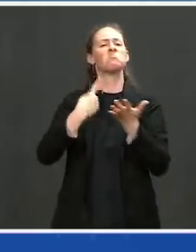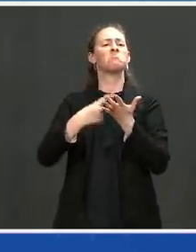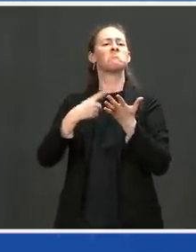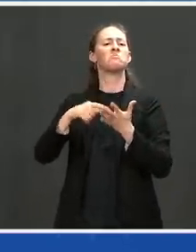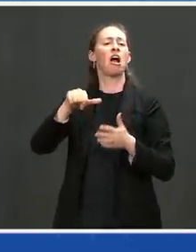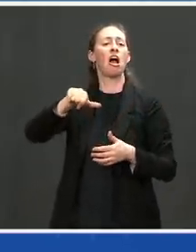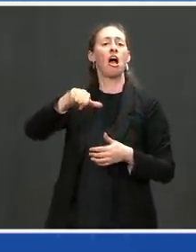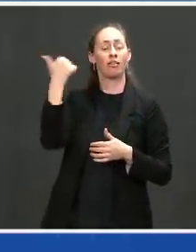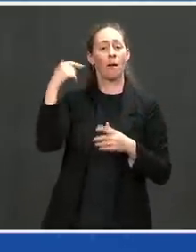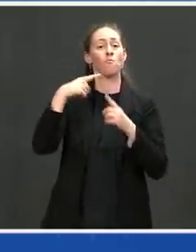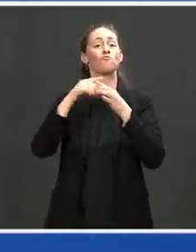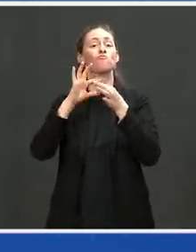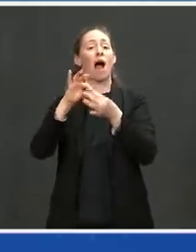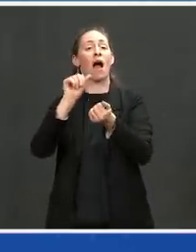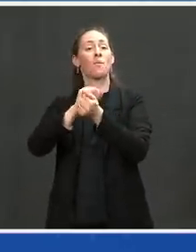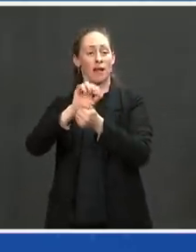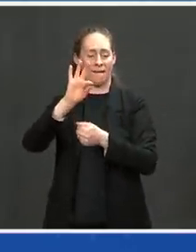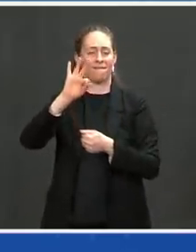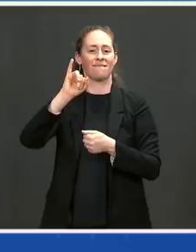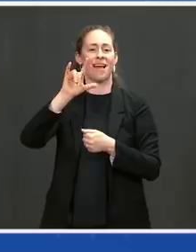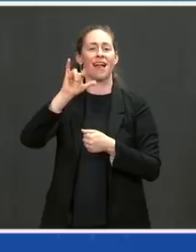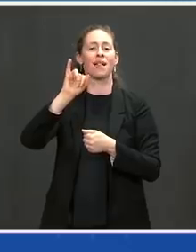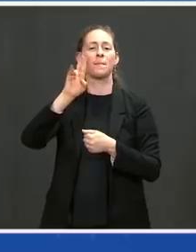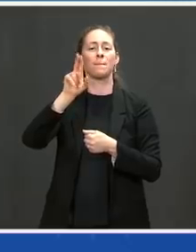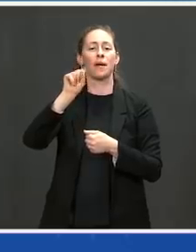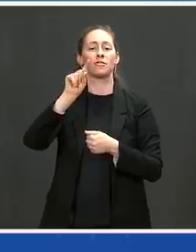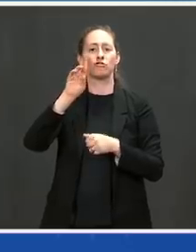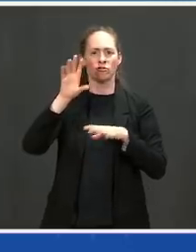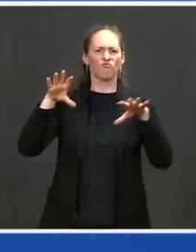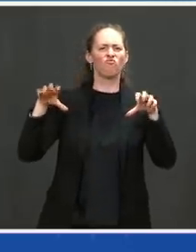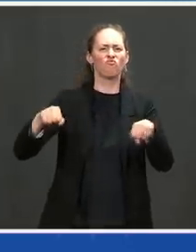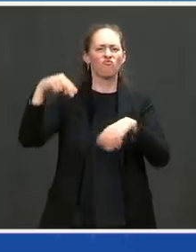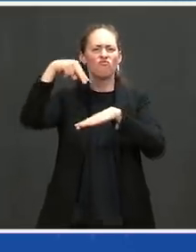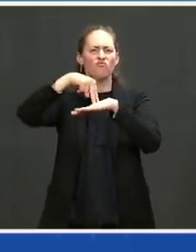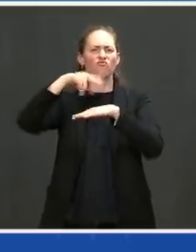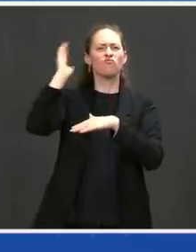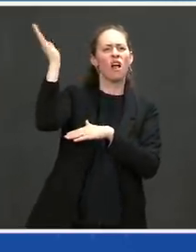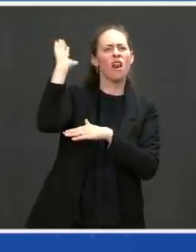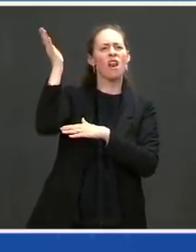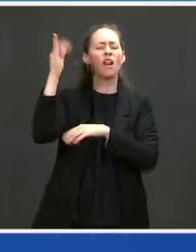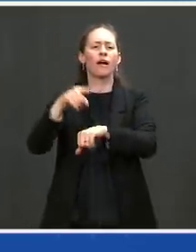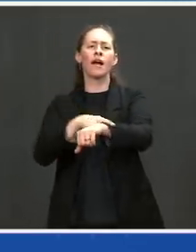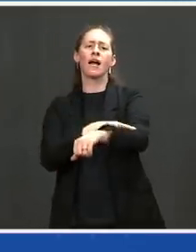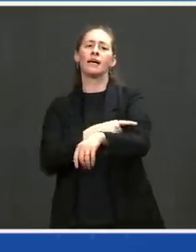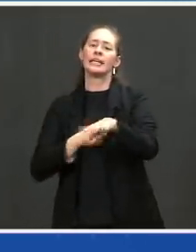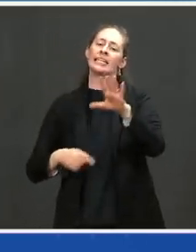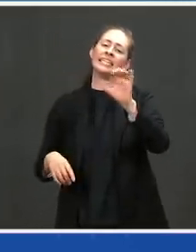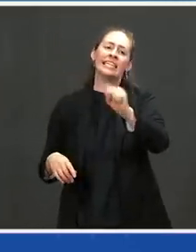I believe we should go back to a position on the filibuster that existed just when I came to the United States Senate